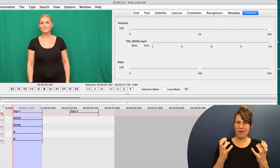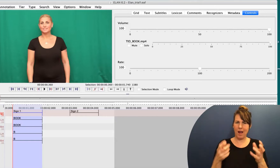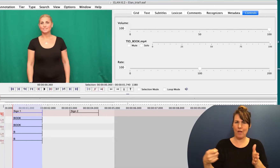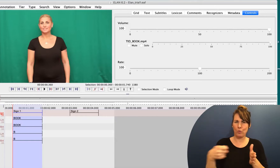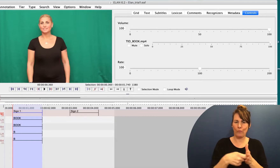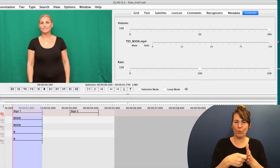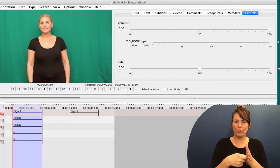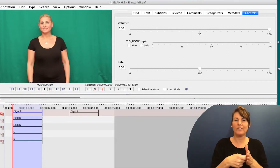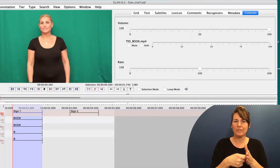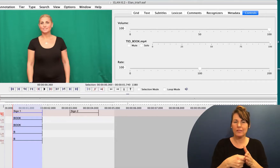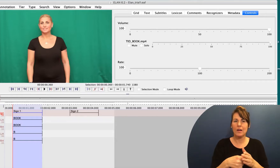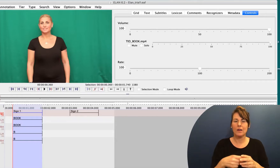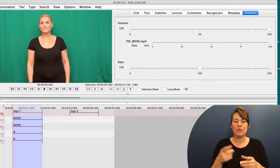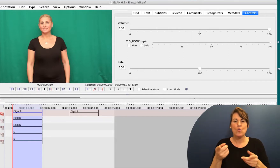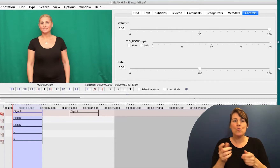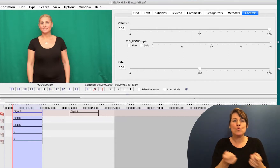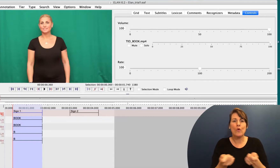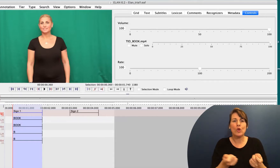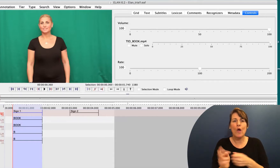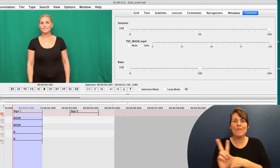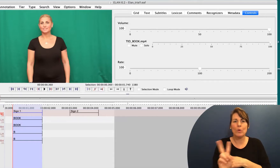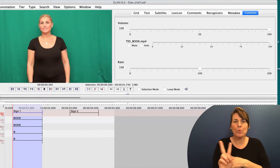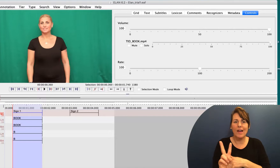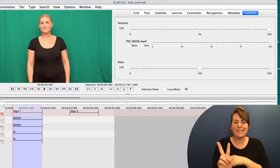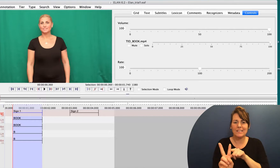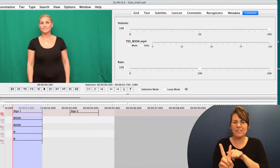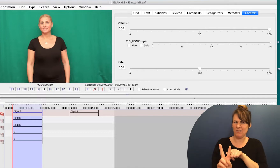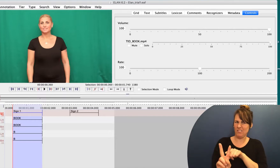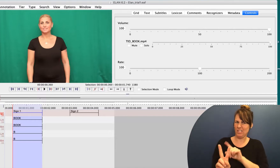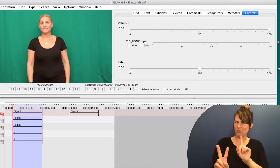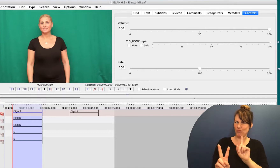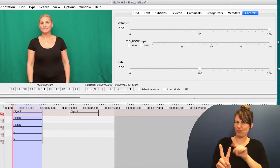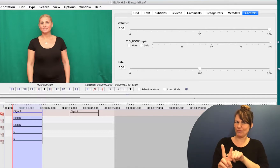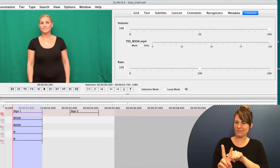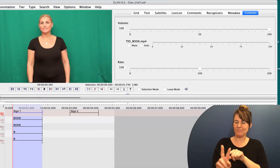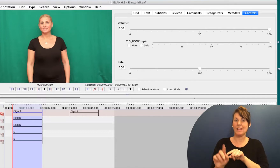Imagine that I want to create now tiers for you the location of that sign,